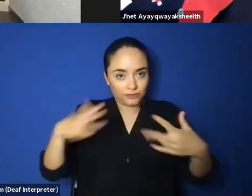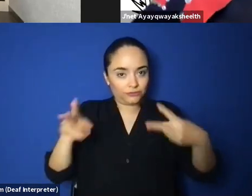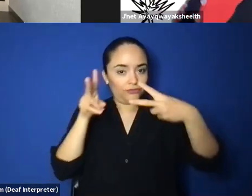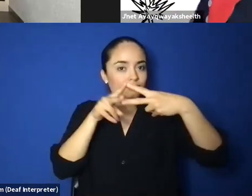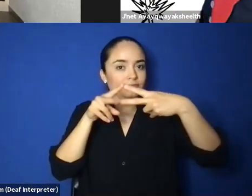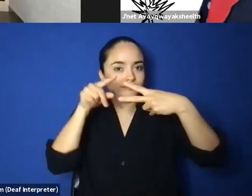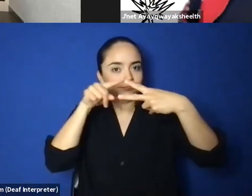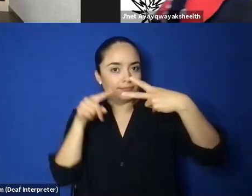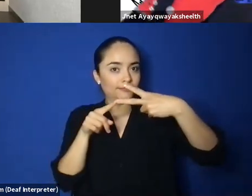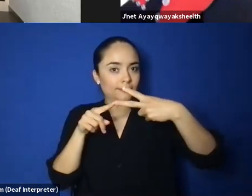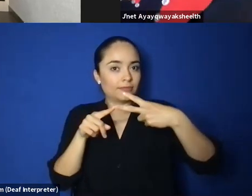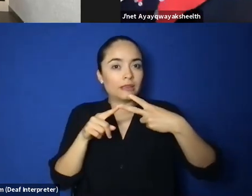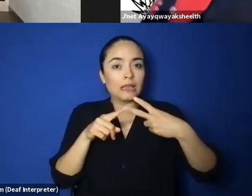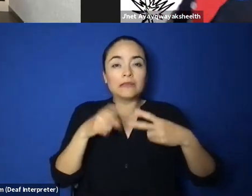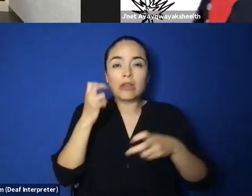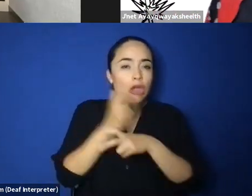And another one that I like doing as a grass dancer,